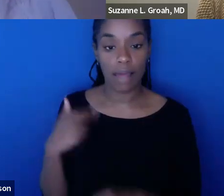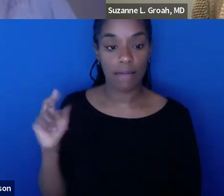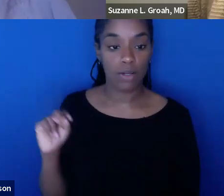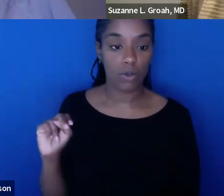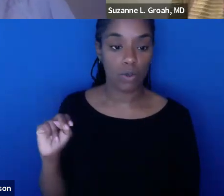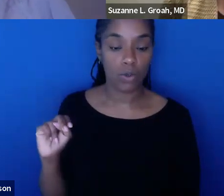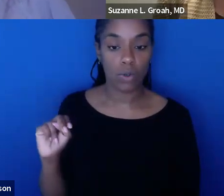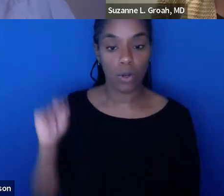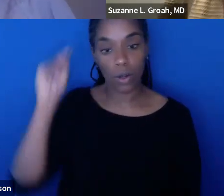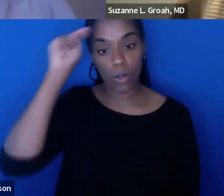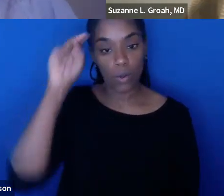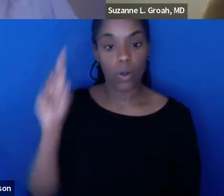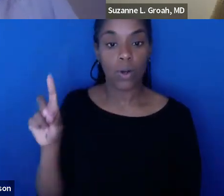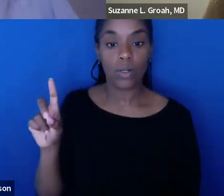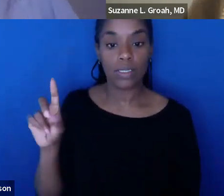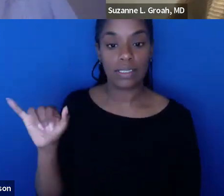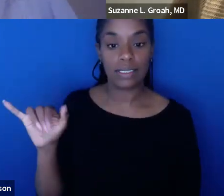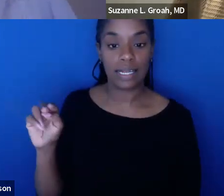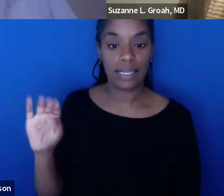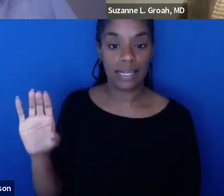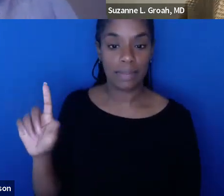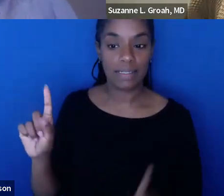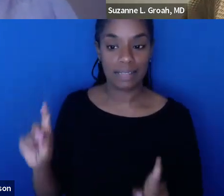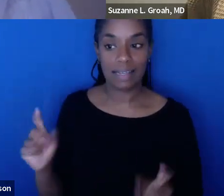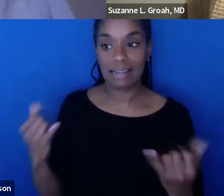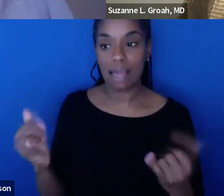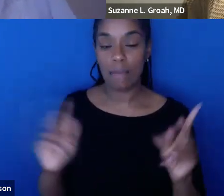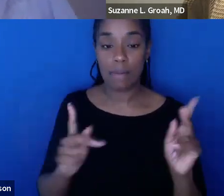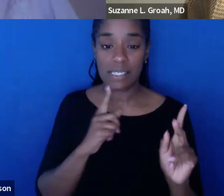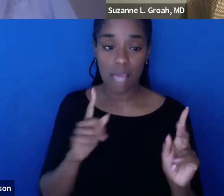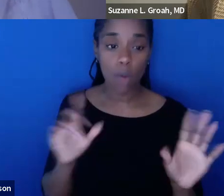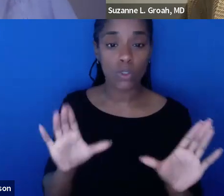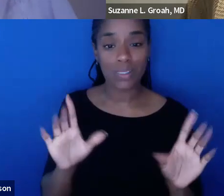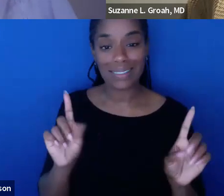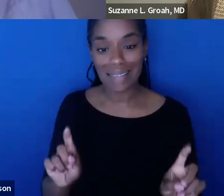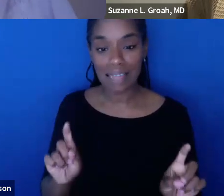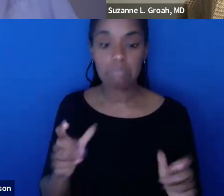Now people are saying, “Well, we do the test, everything's fine. Maybe you don't need to have it every year.”